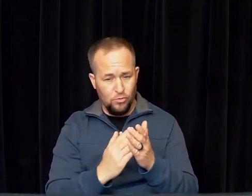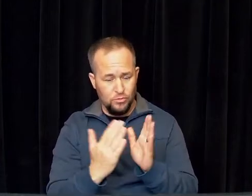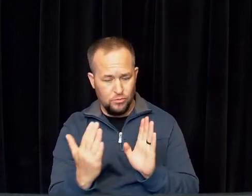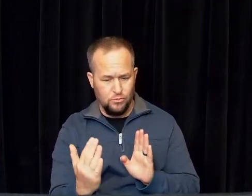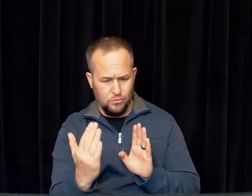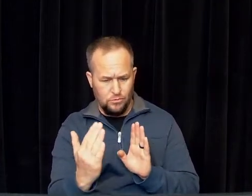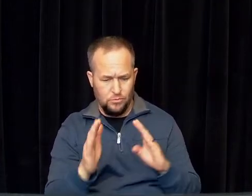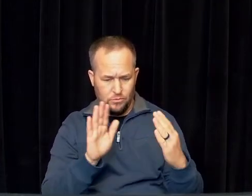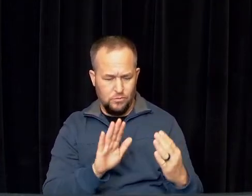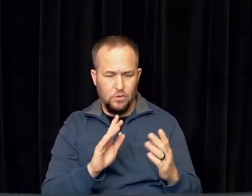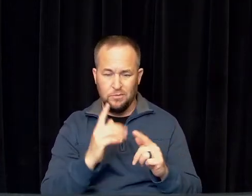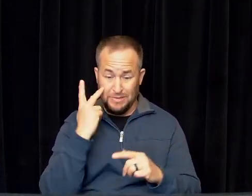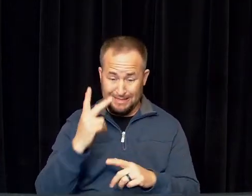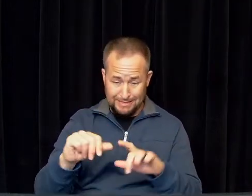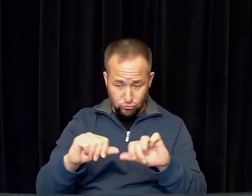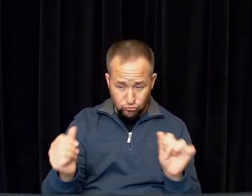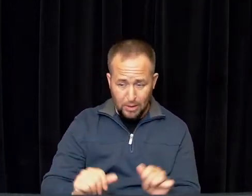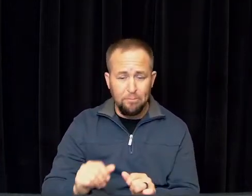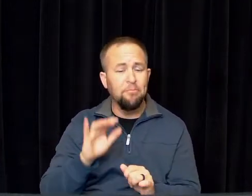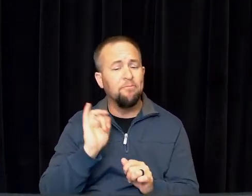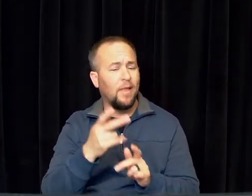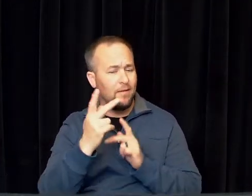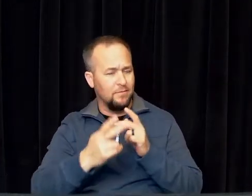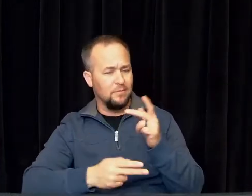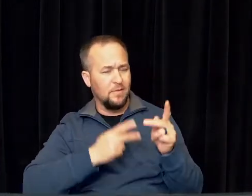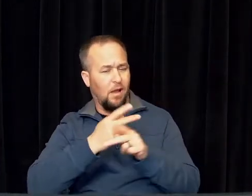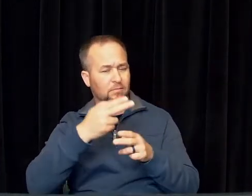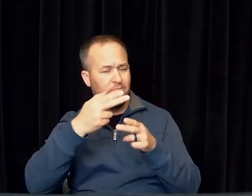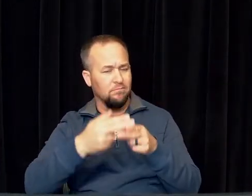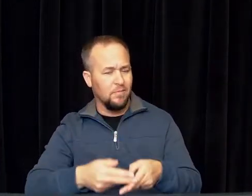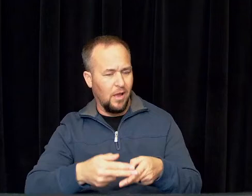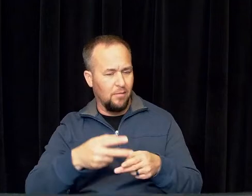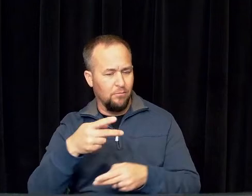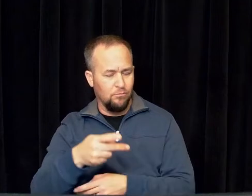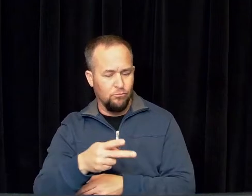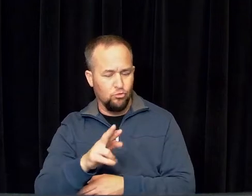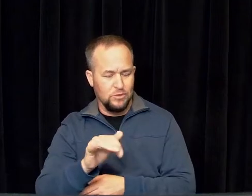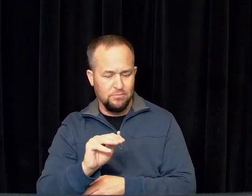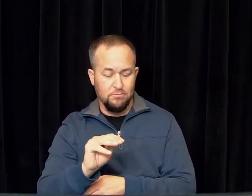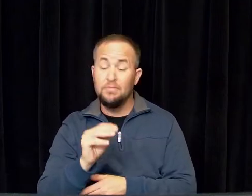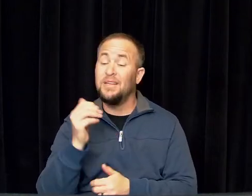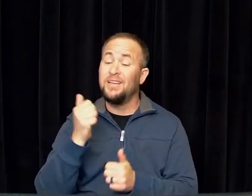that's what kind of prism it is. Every prism has rectangles in it so that's why you have to look